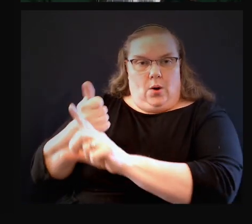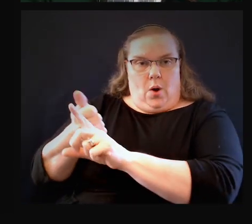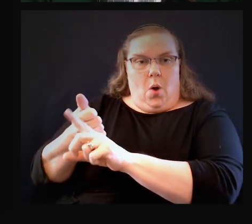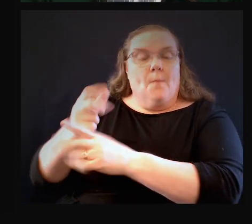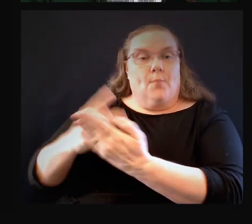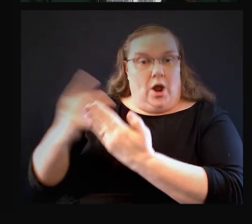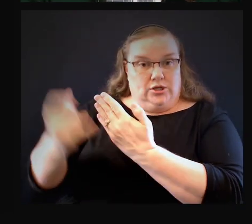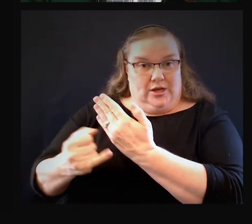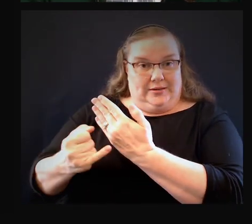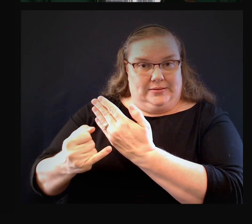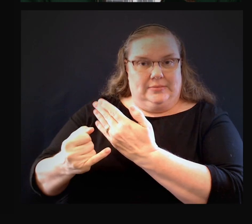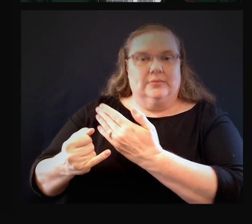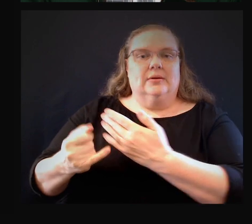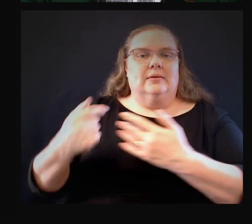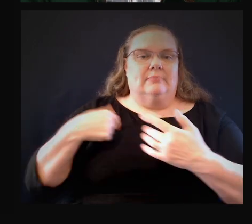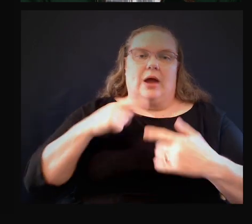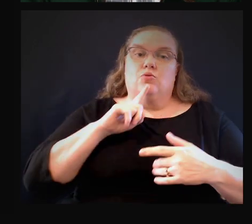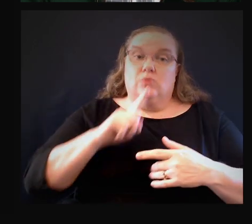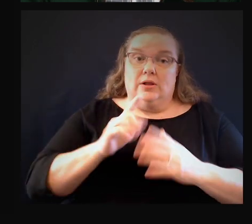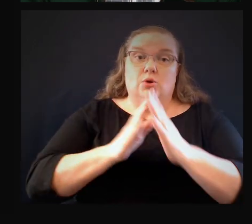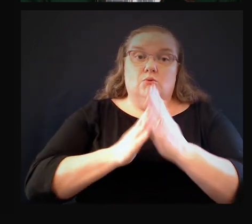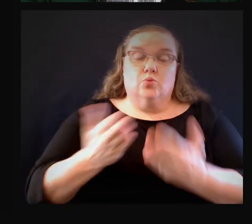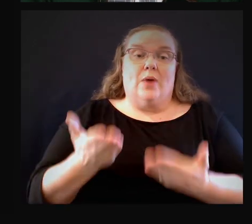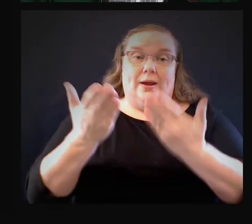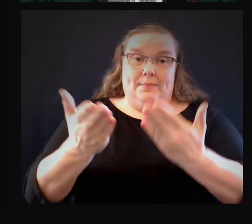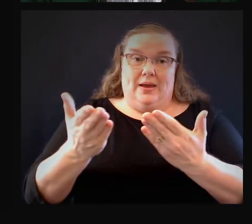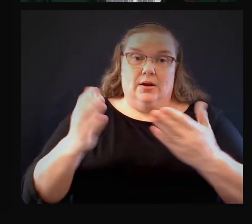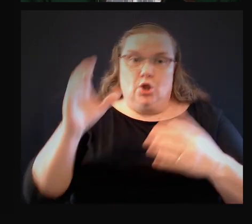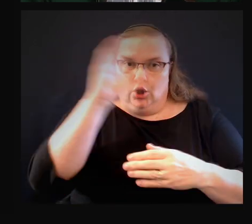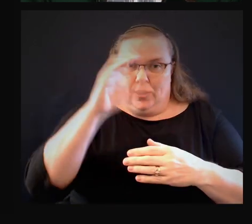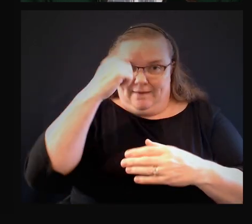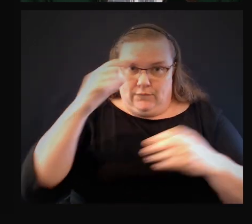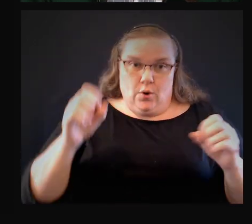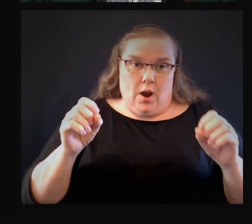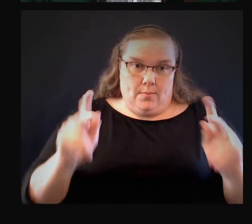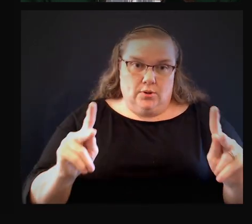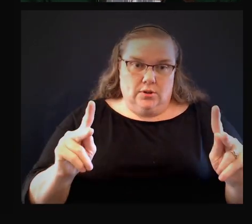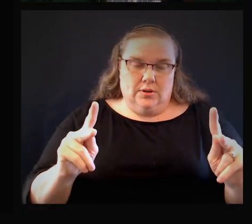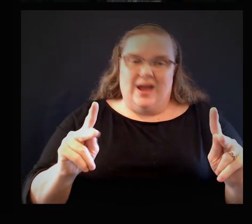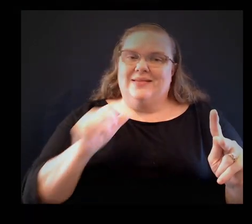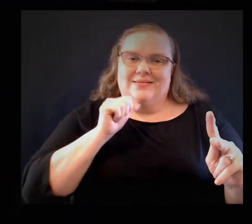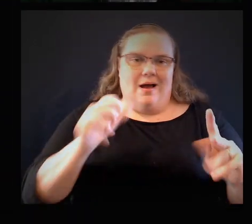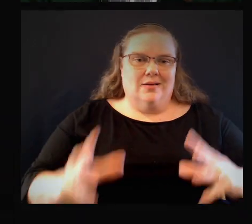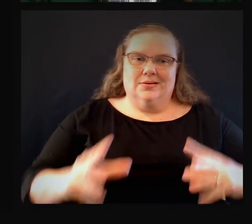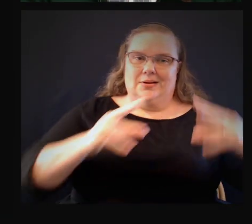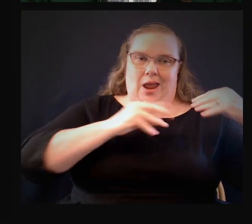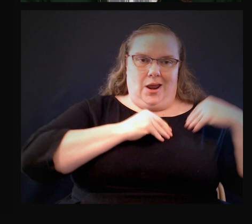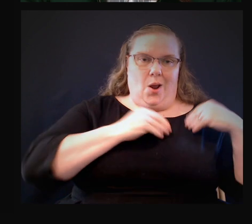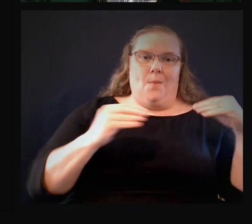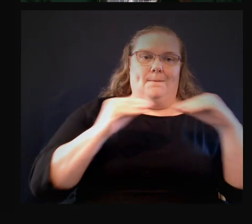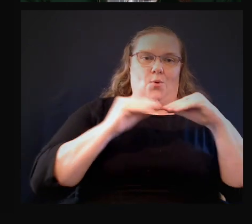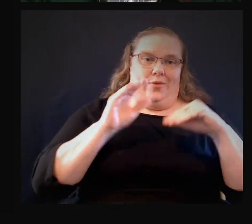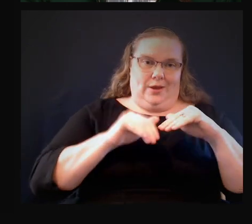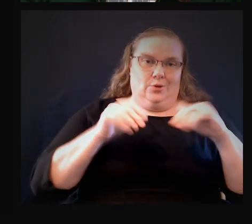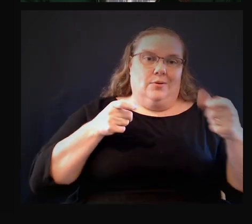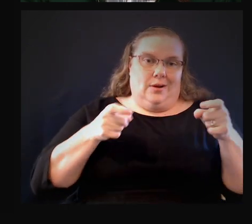I really recommend looking for opportunities like this and not biting off more than you can chew. Step four, assemble your team.